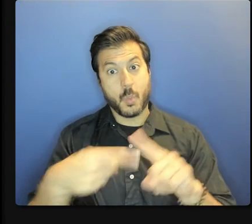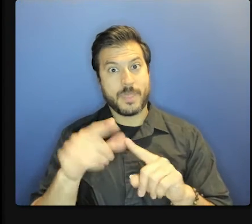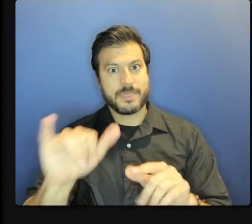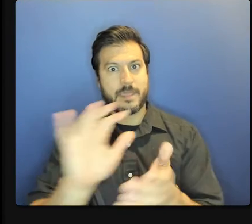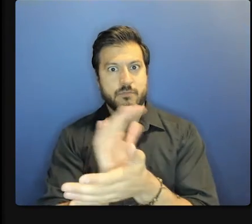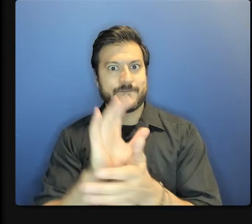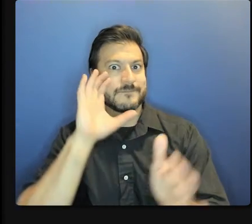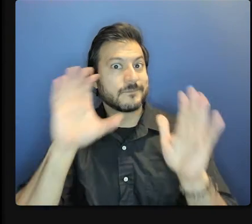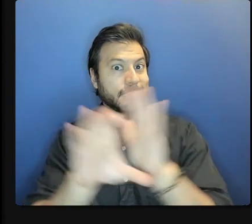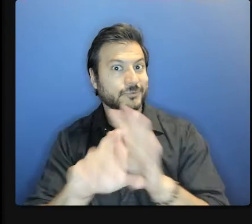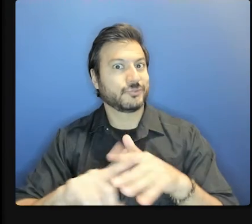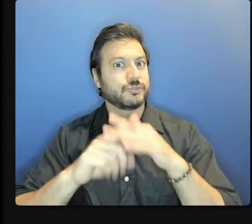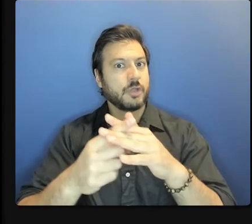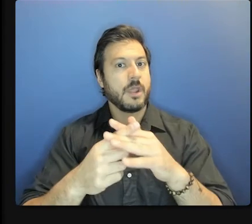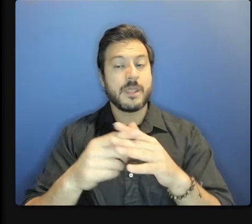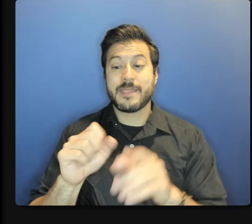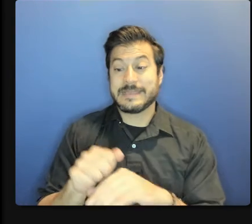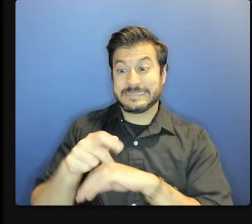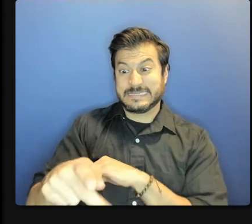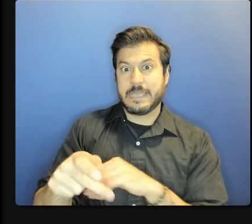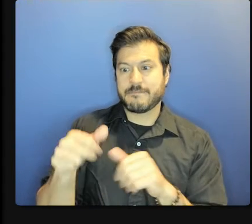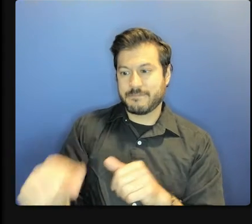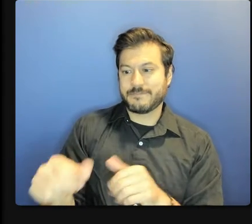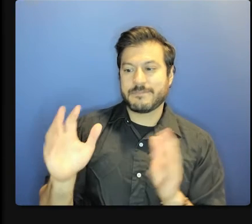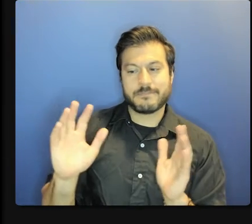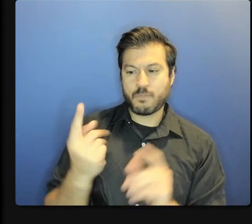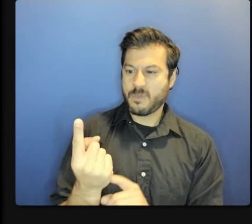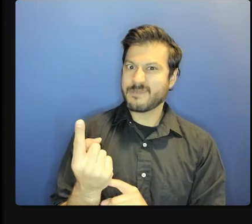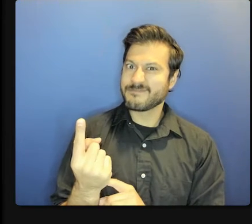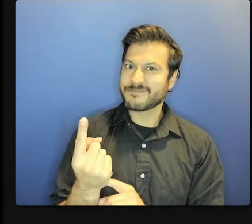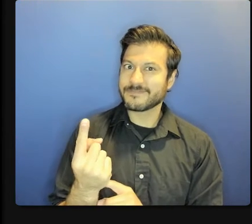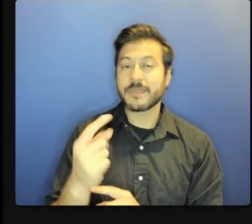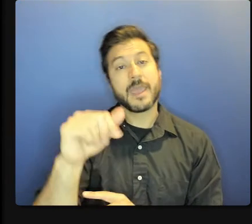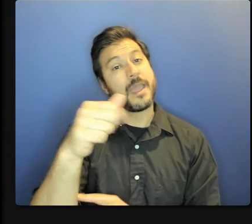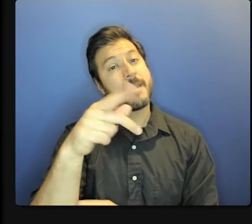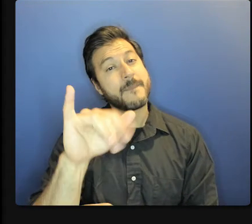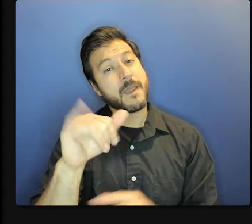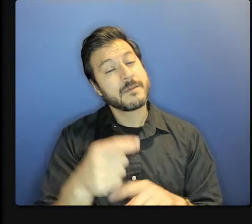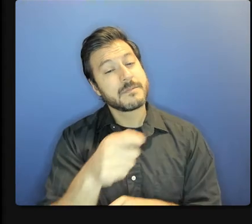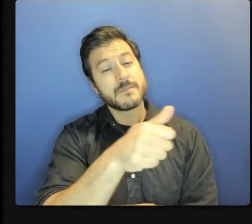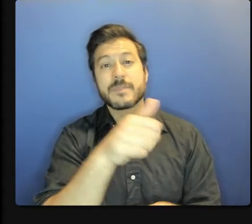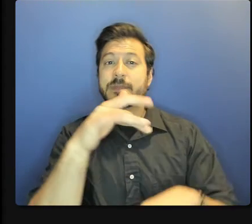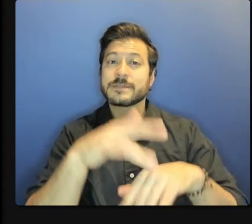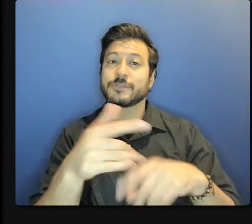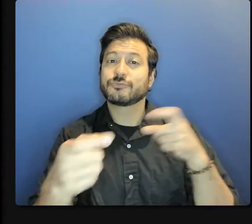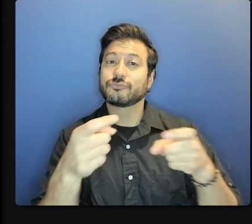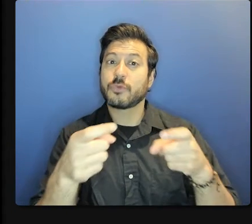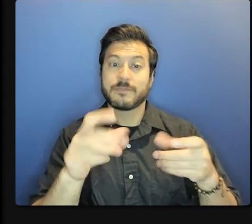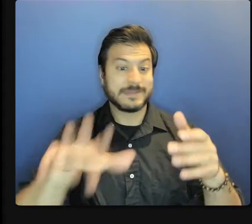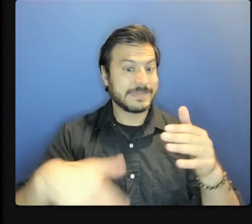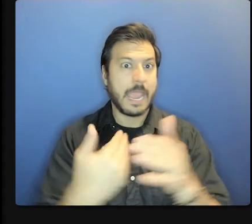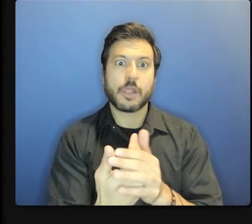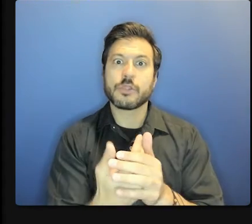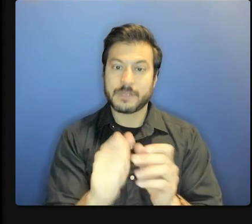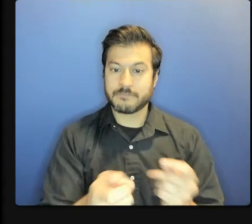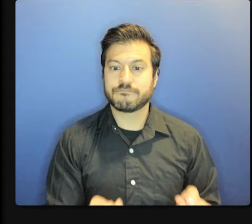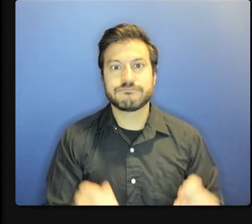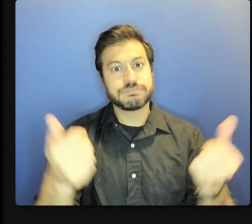when their cinematics start leaving only the skip button in place. There's also an API call to remove the touch controls from the screen entirely,